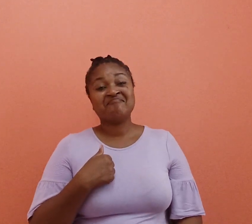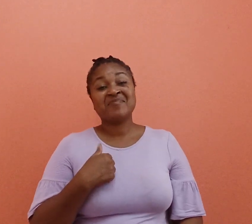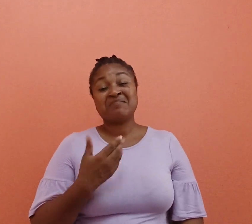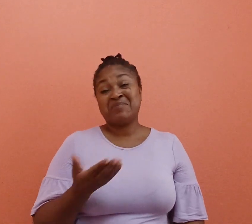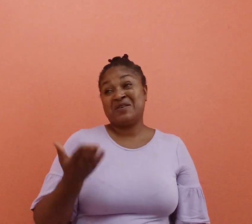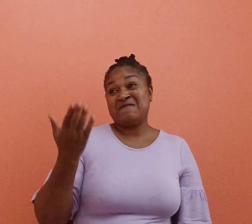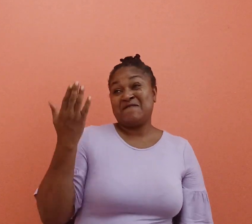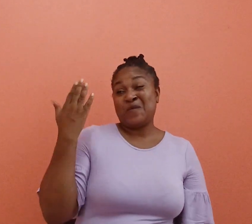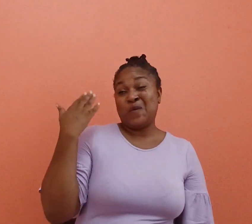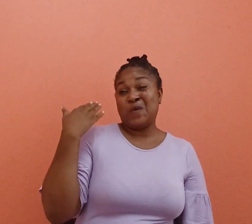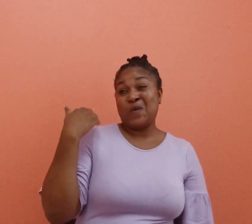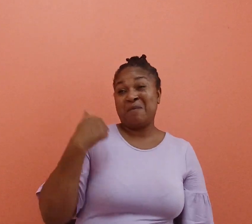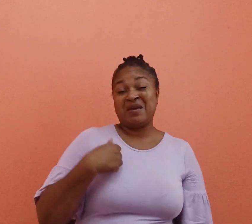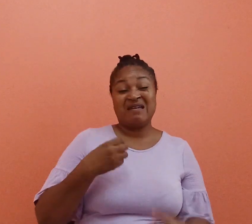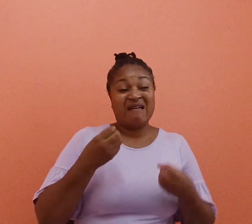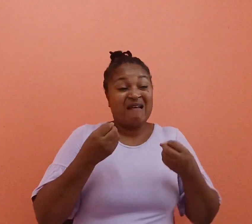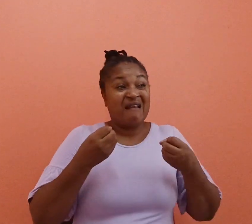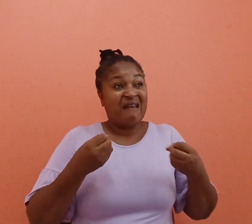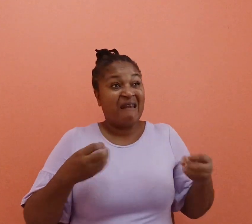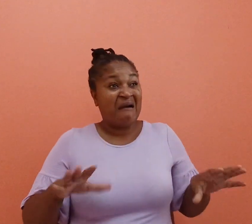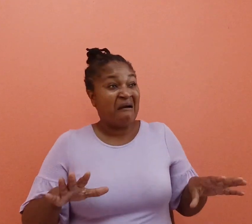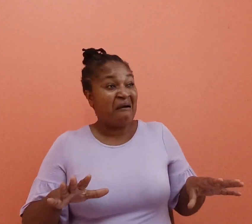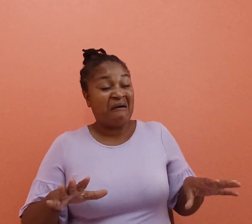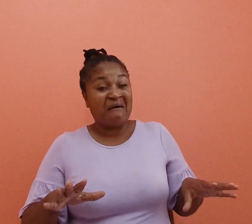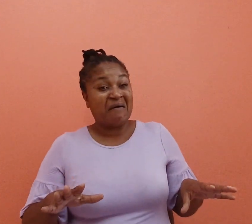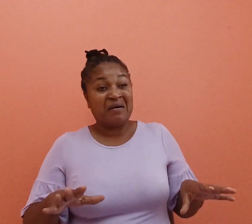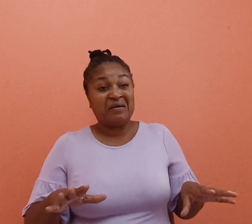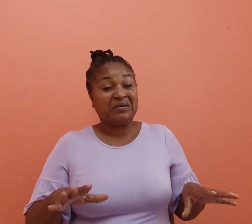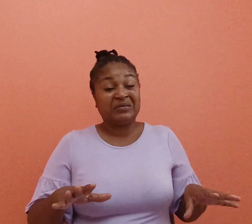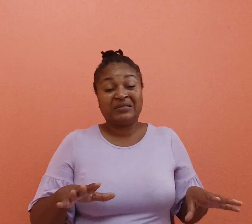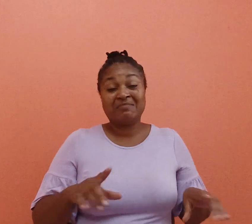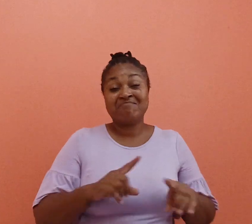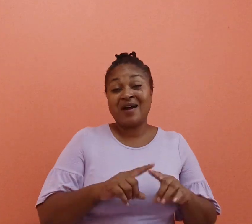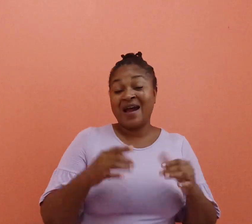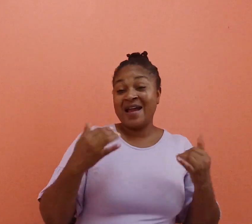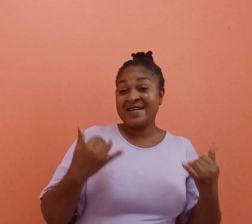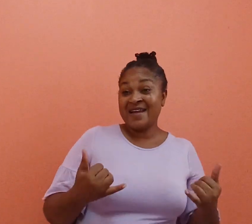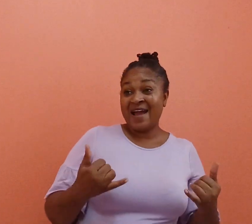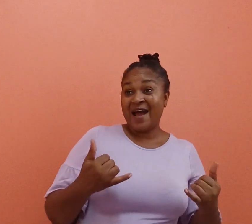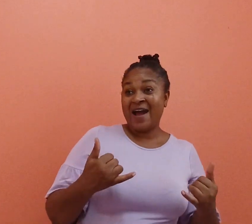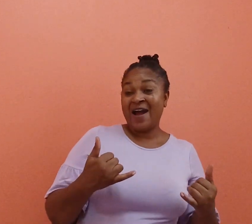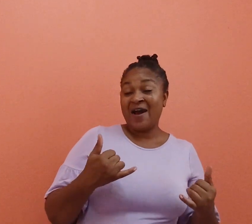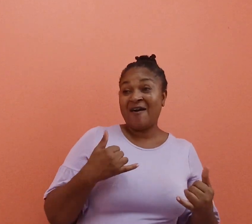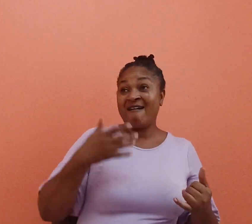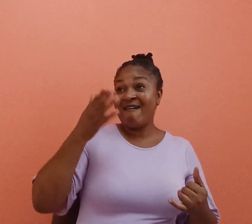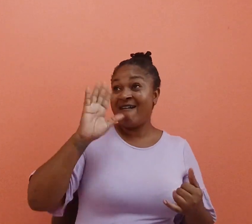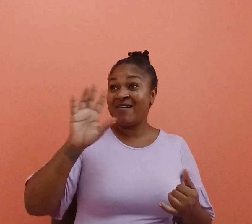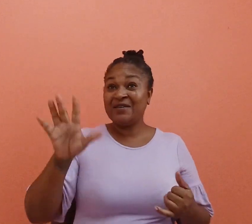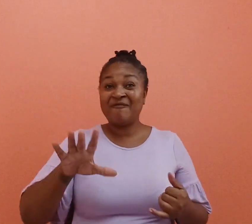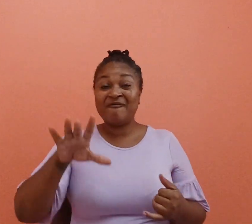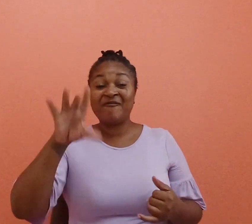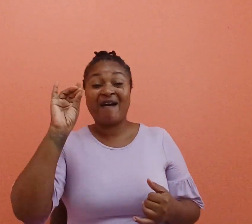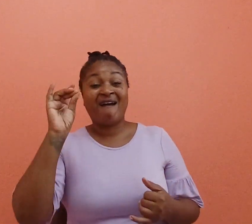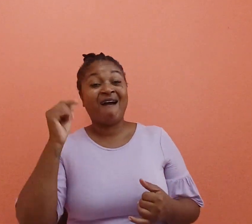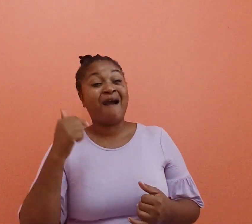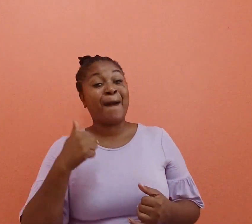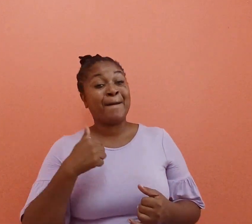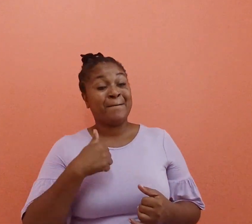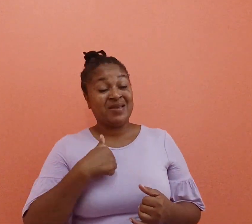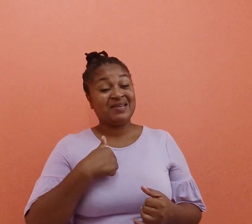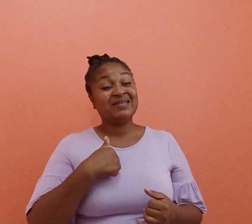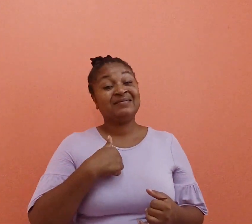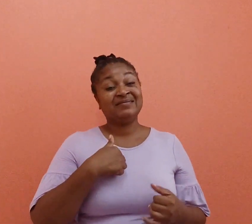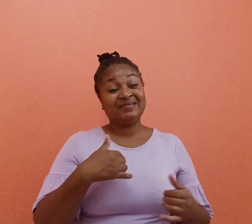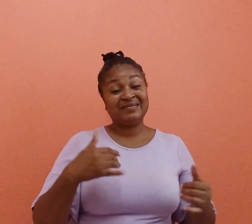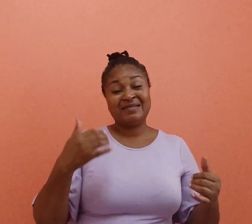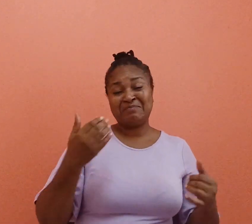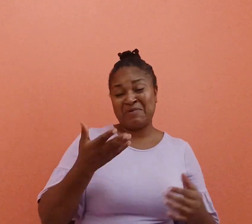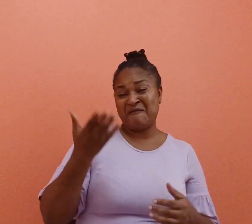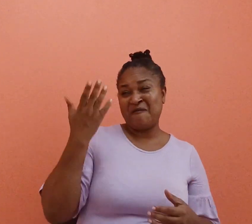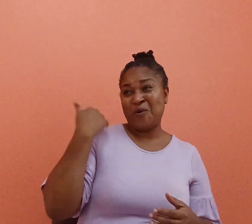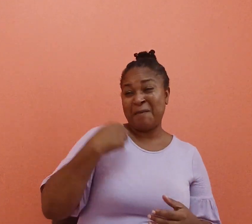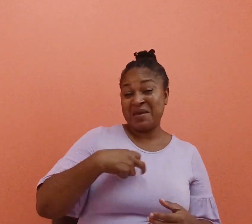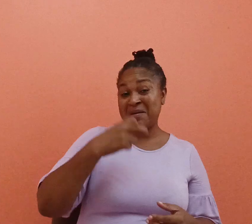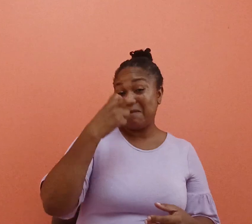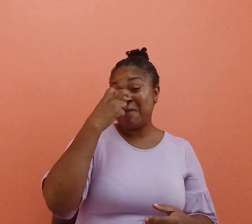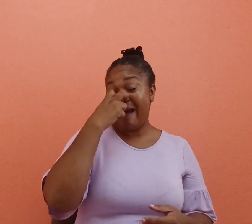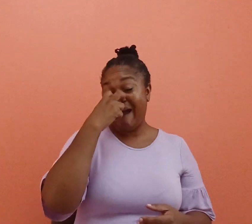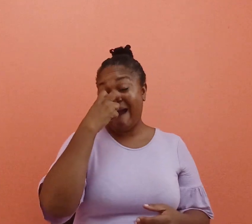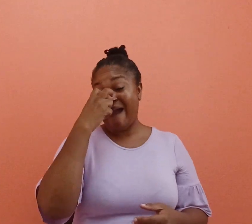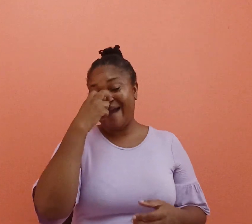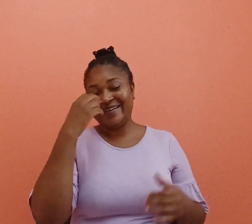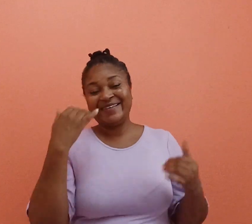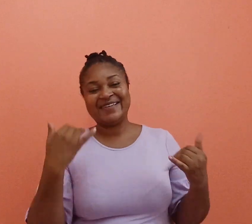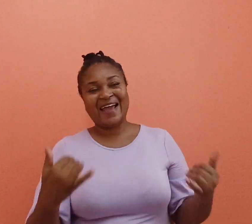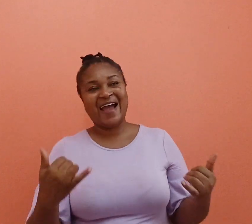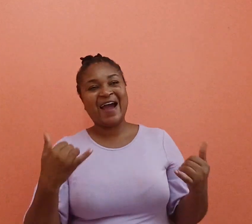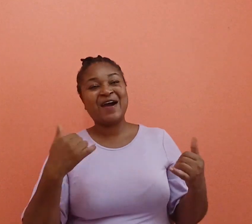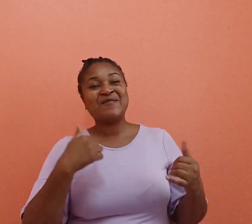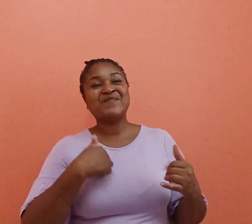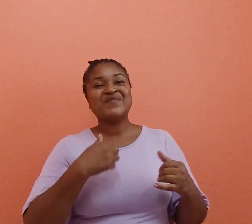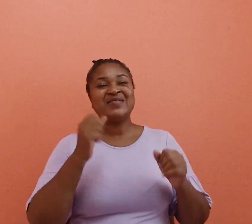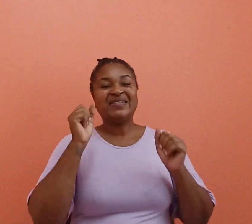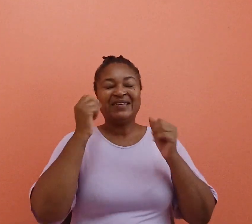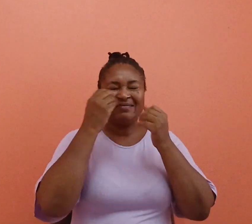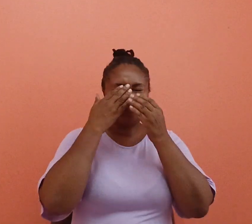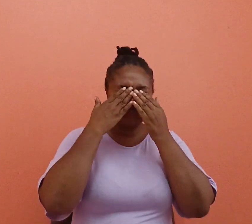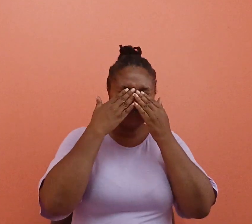I once was lost, but now am. Was blind, but now I see.